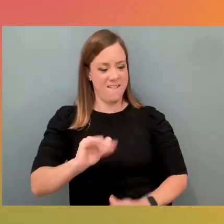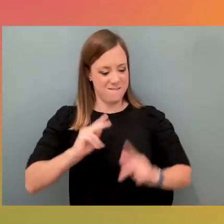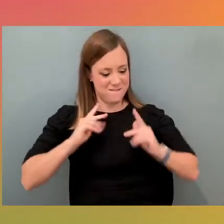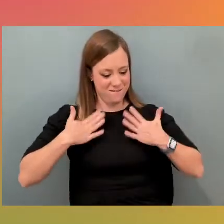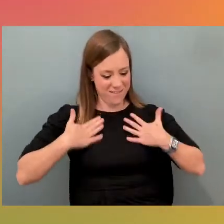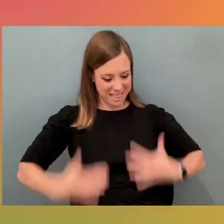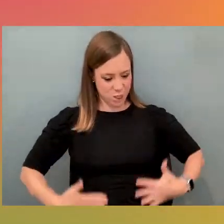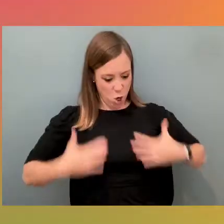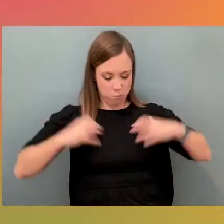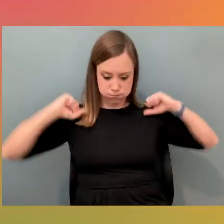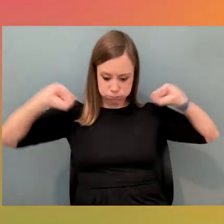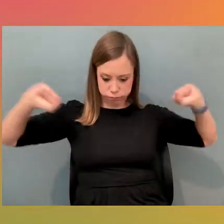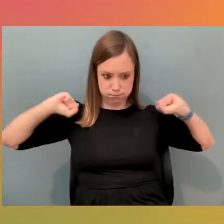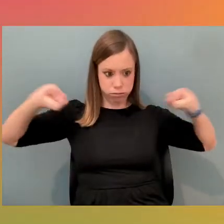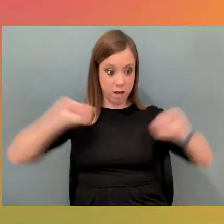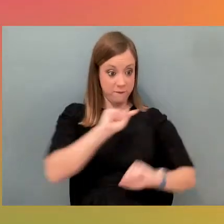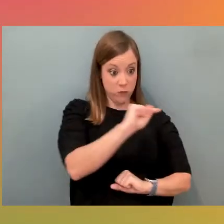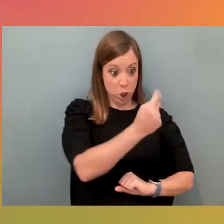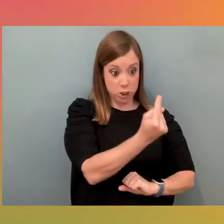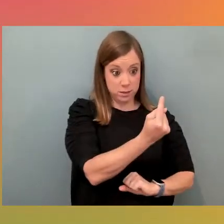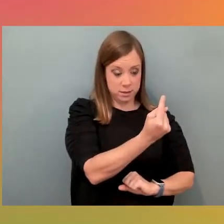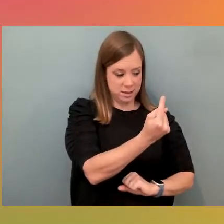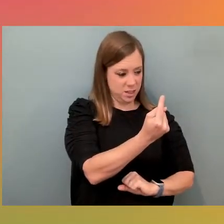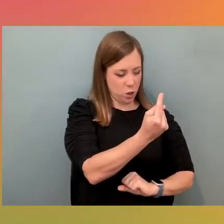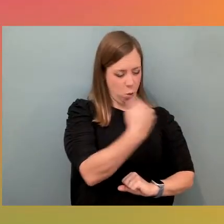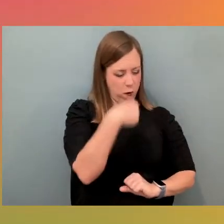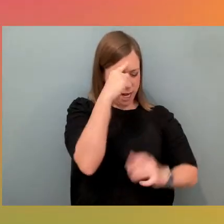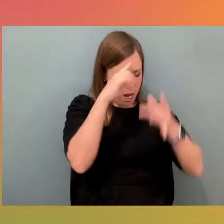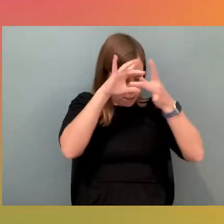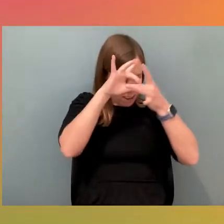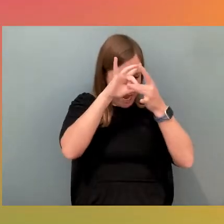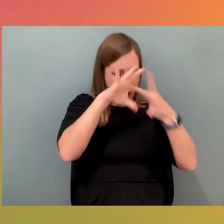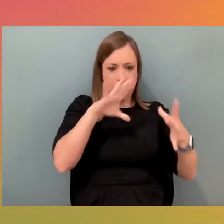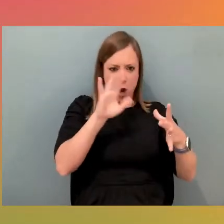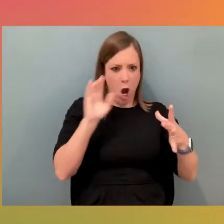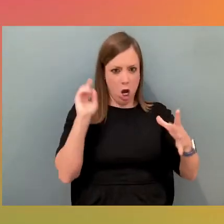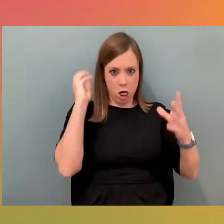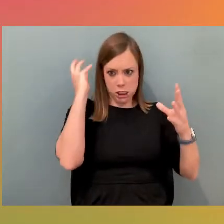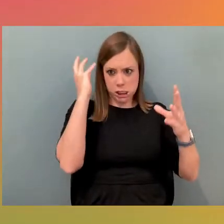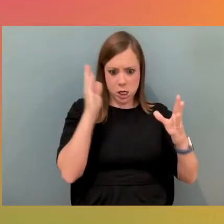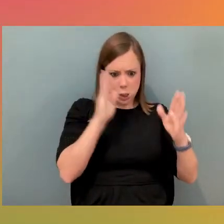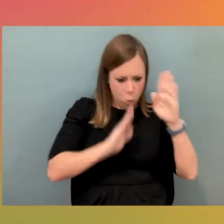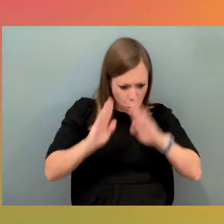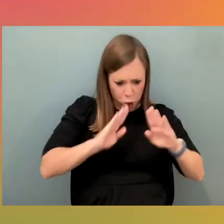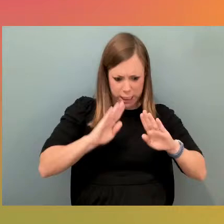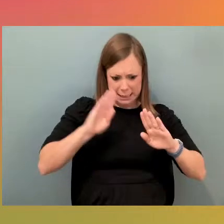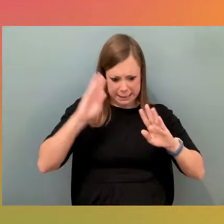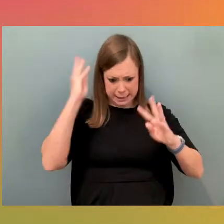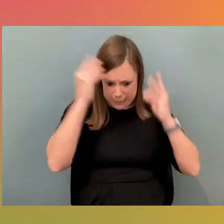THEMSELVES. I REALLY LIKE DOING THE PHYSICAL PRACTICE FIRST BECAUSE